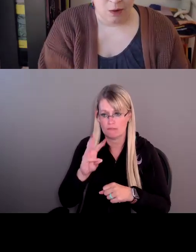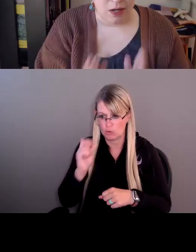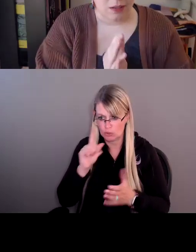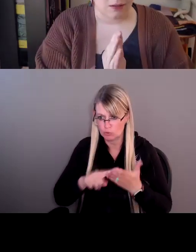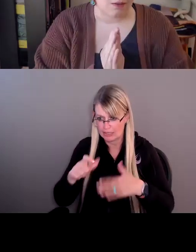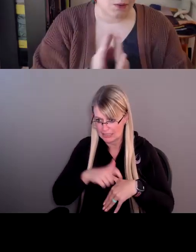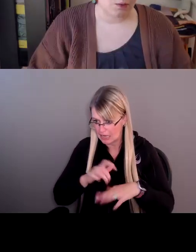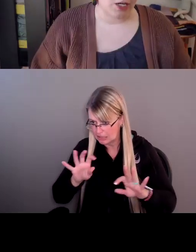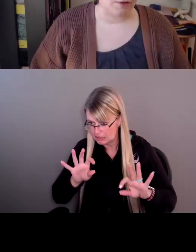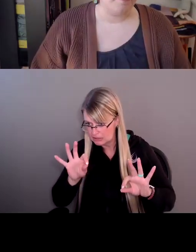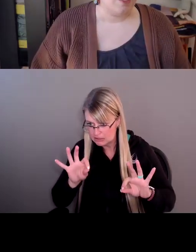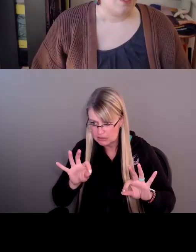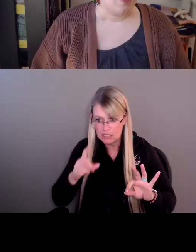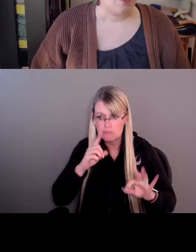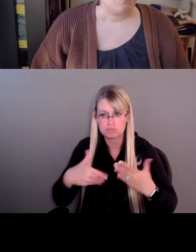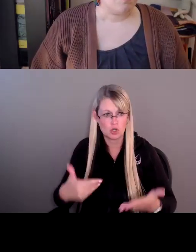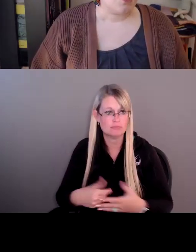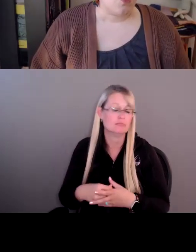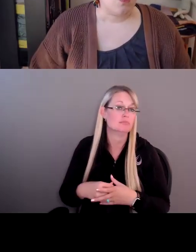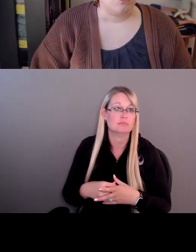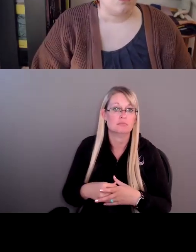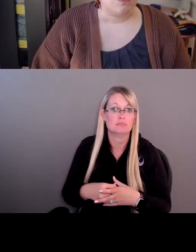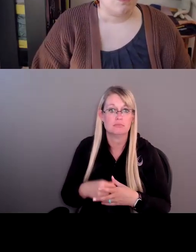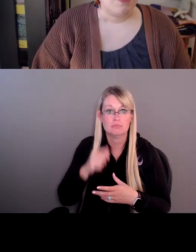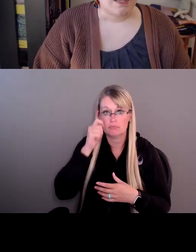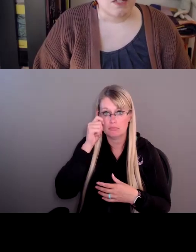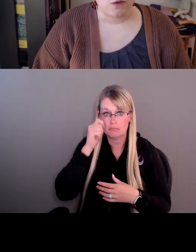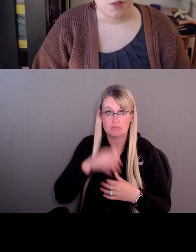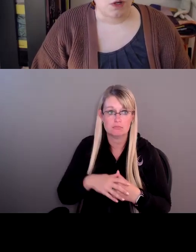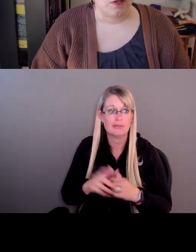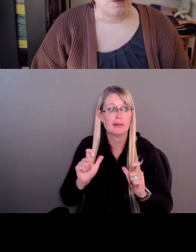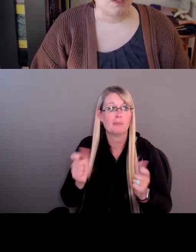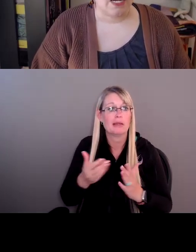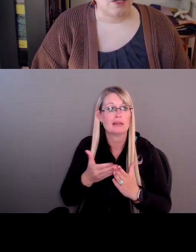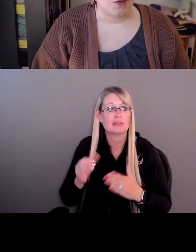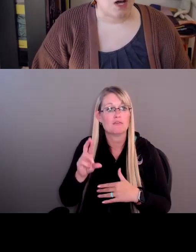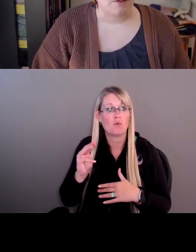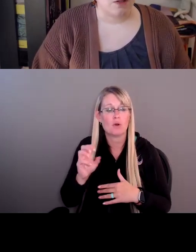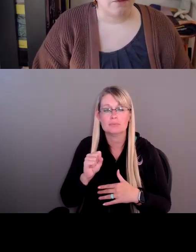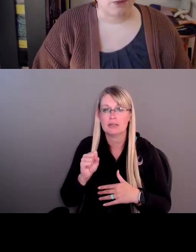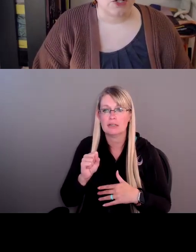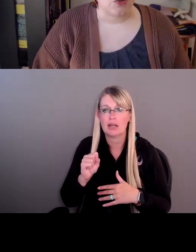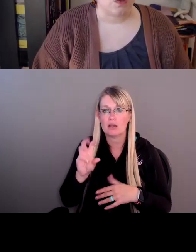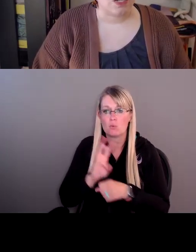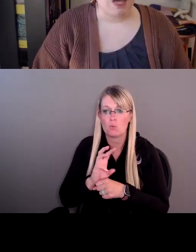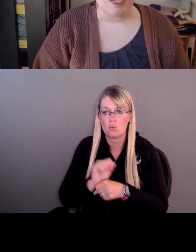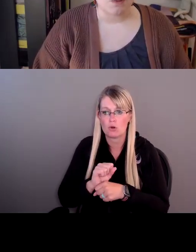Okay, I'm doing pretty good. So big things are forms and workflows, letting them use password